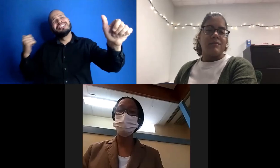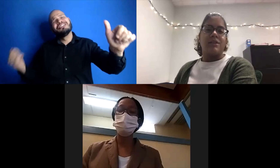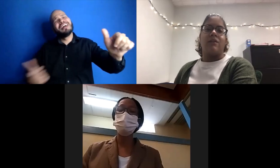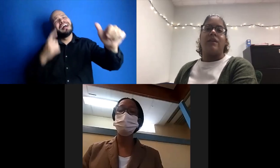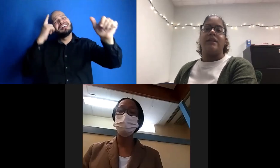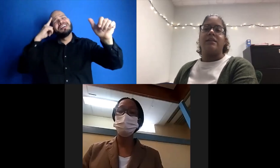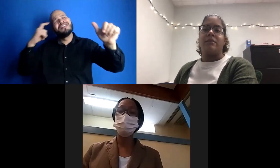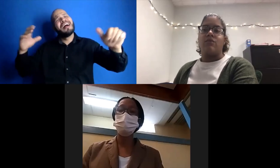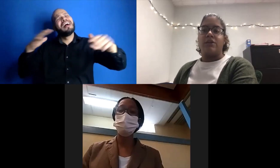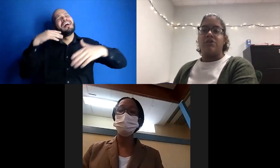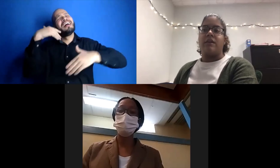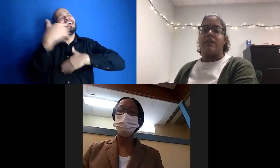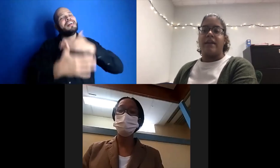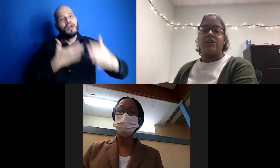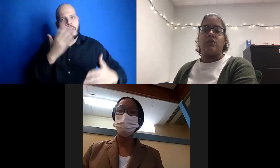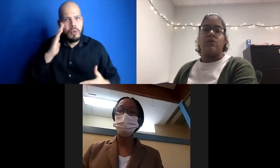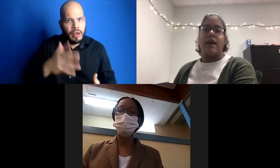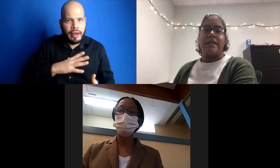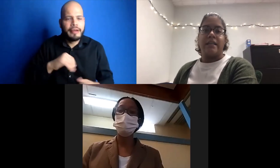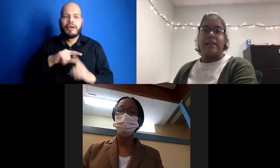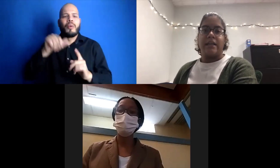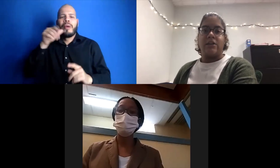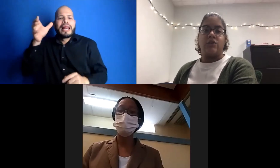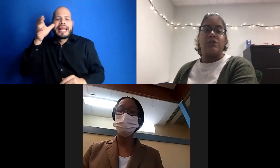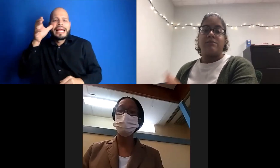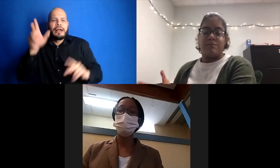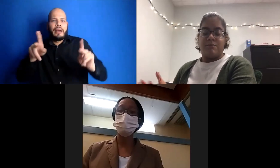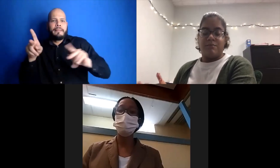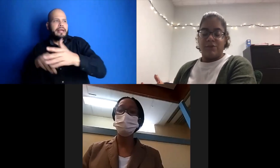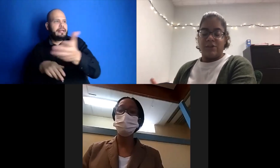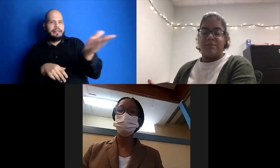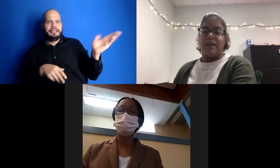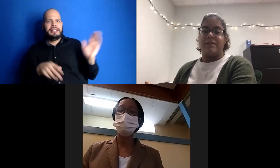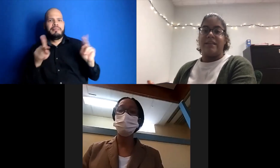so they need to be reassured that they can do anything they can do just just because they can